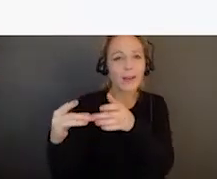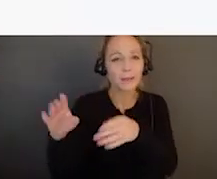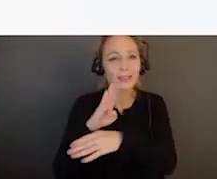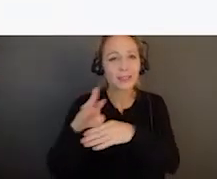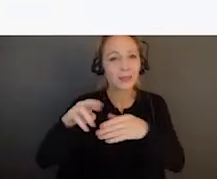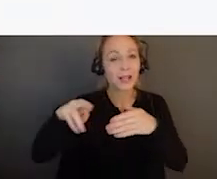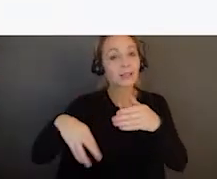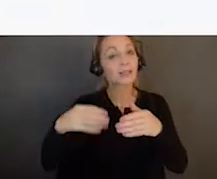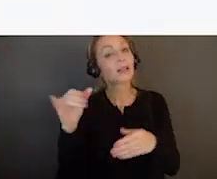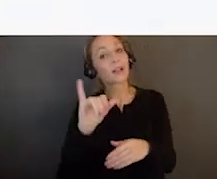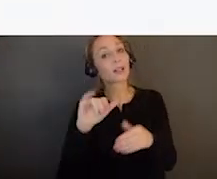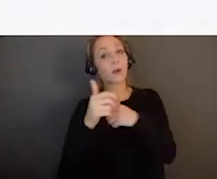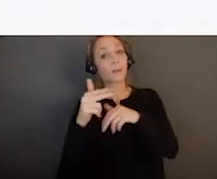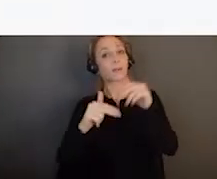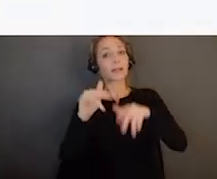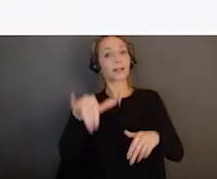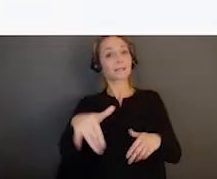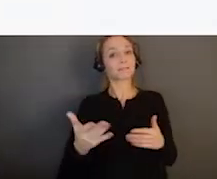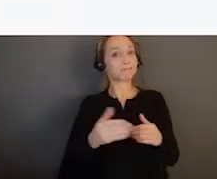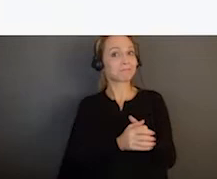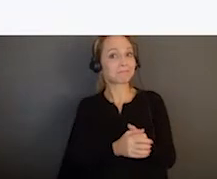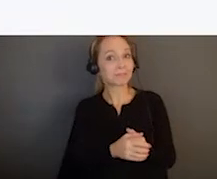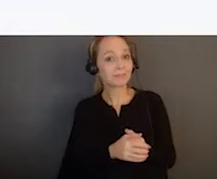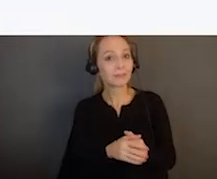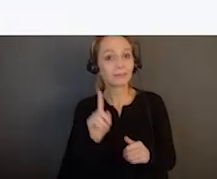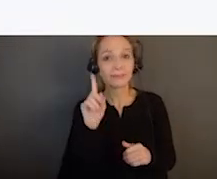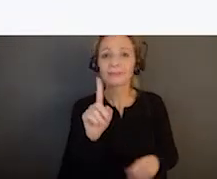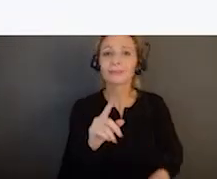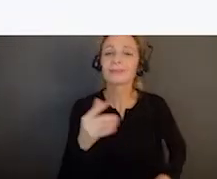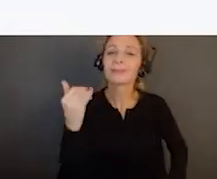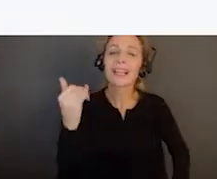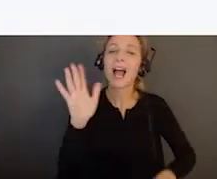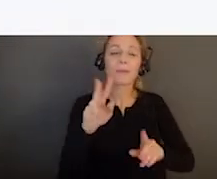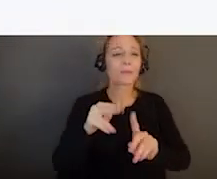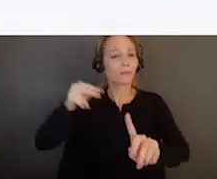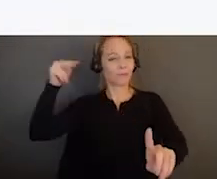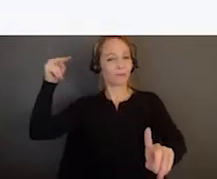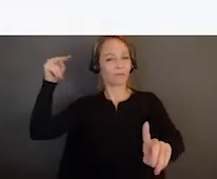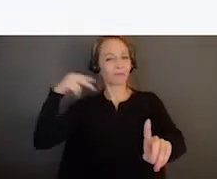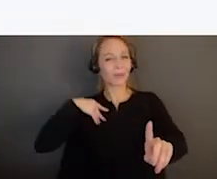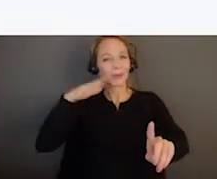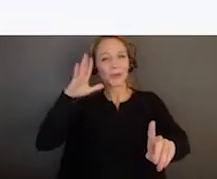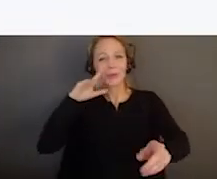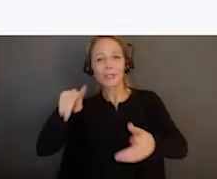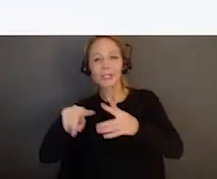AND ALSO HOW DO YOU BUILD IT? BUT LET'S TAKE A BIG STEP BACK AND ACTUALLY JUMP INTO THE PROBLEM HERE.